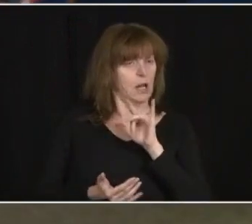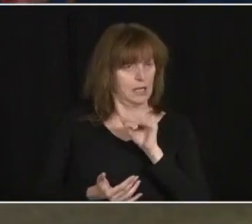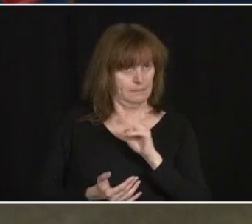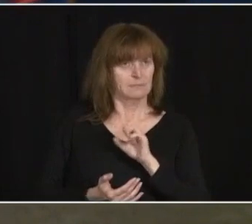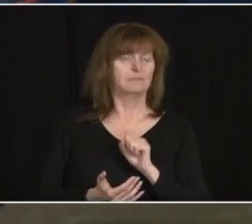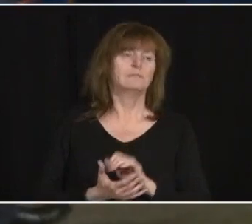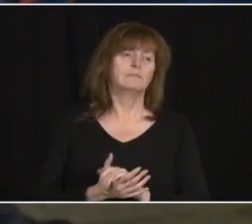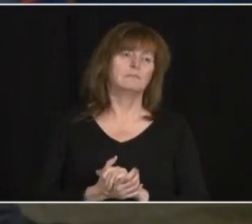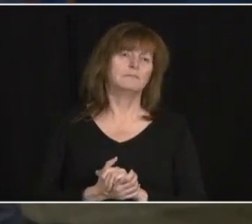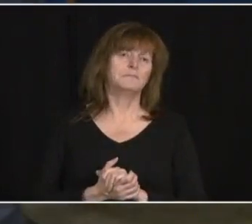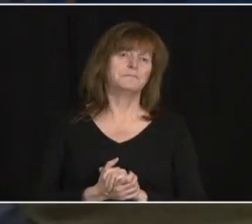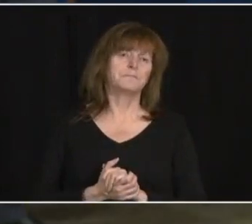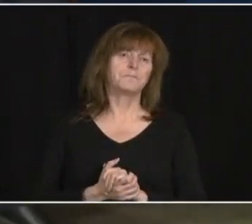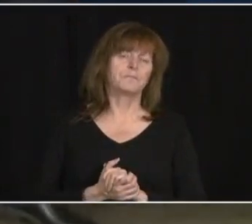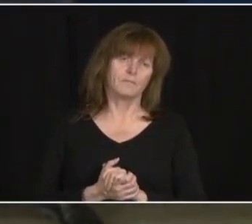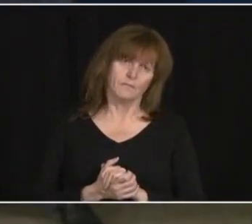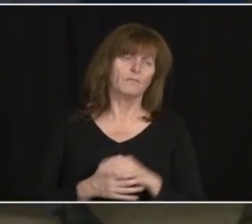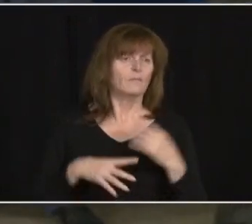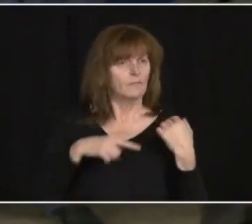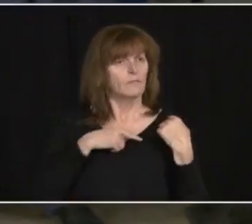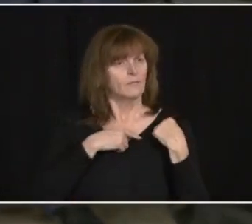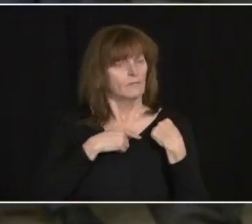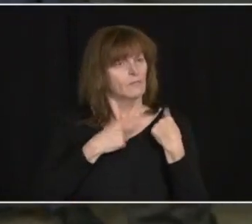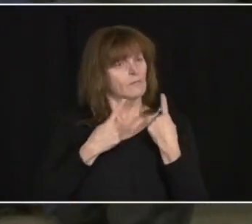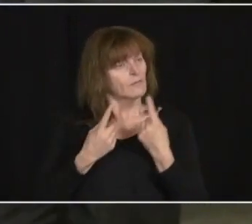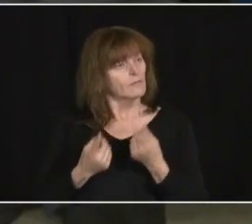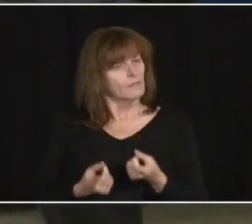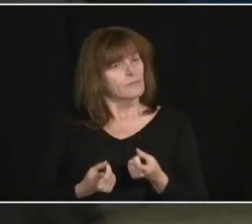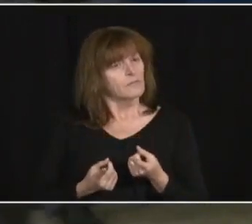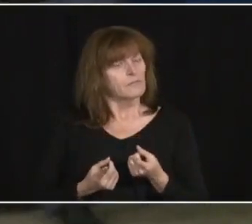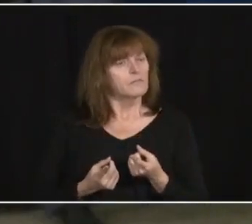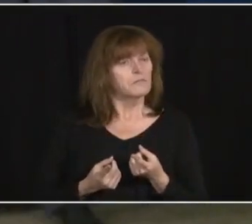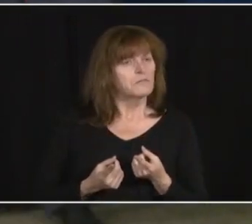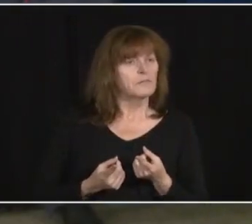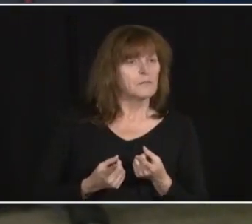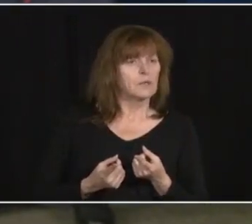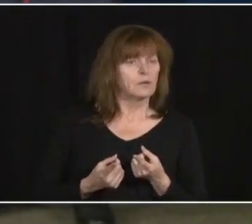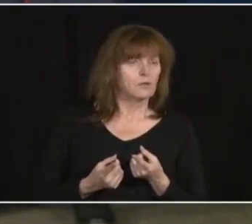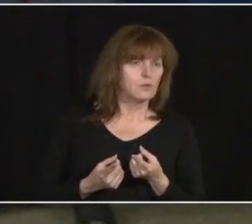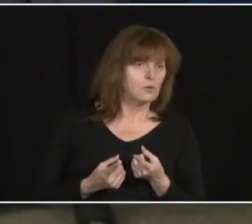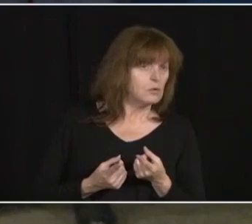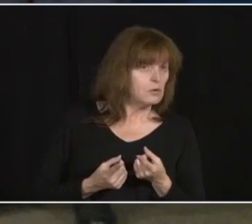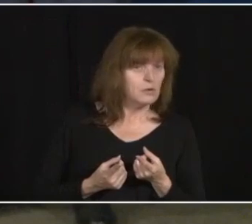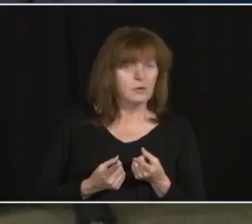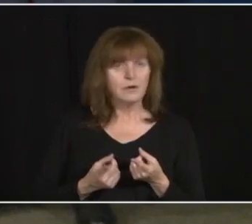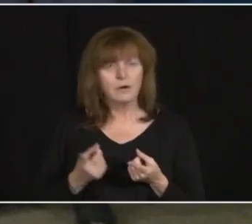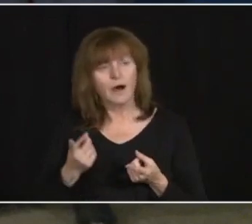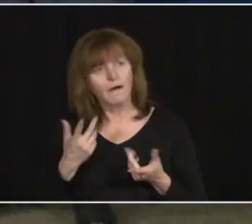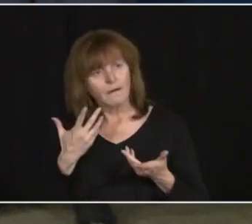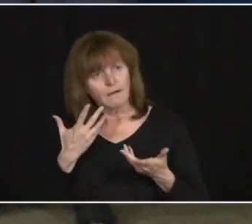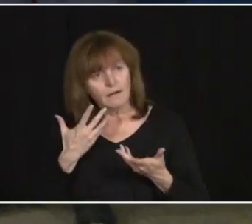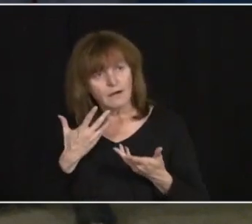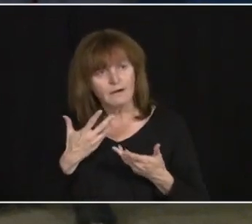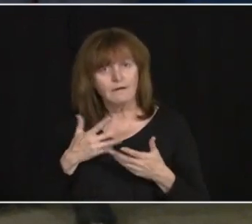at any time during this pandemic crisis, was there any time in which you made a recommendation for protective measures for long-term care